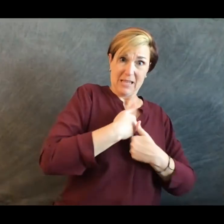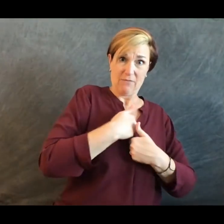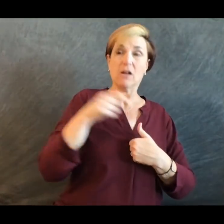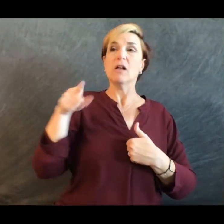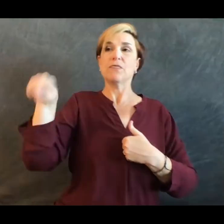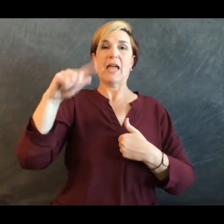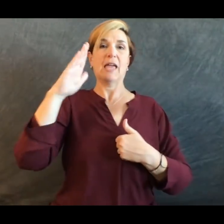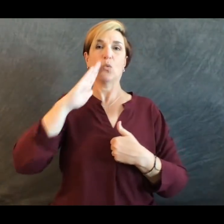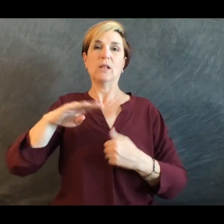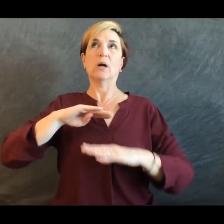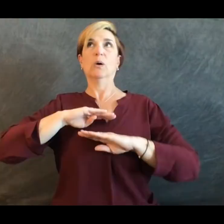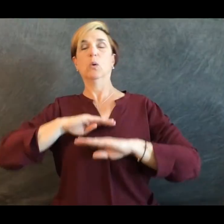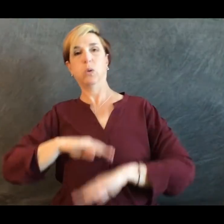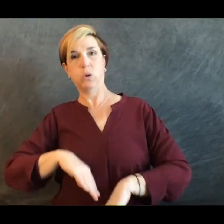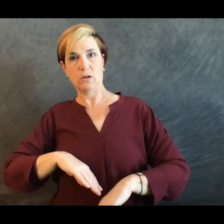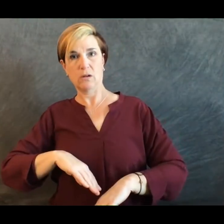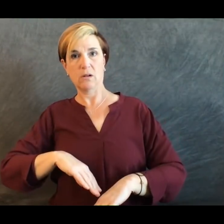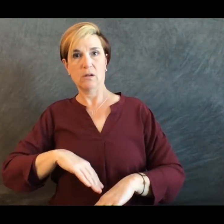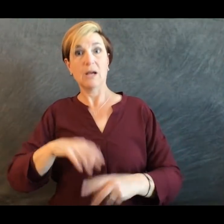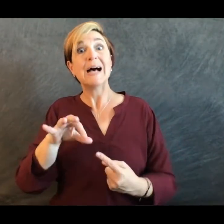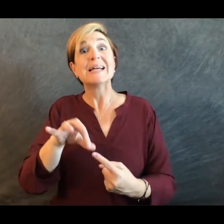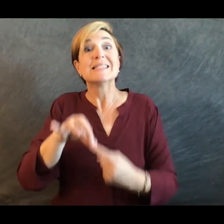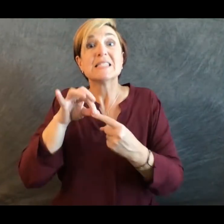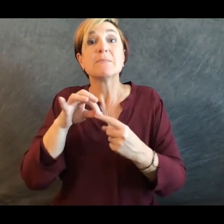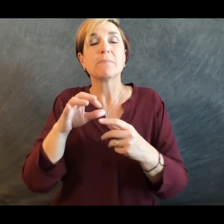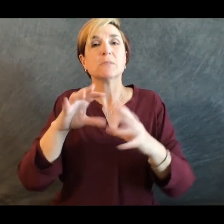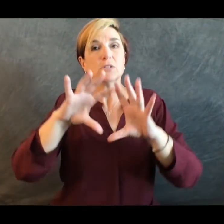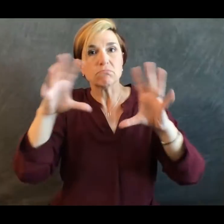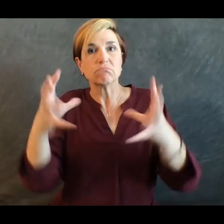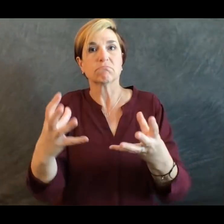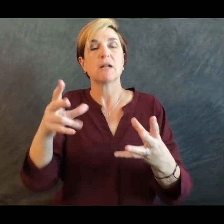need you to step up and help stop the spread so that we can protect those who